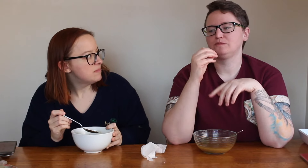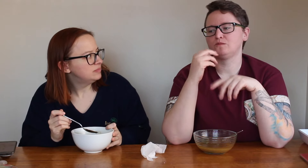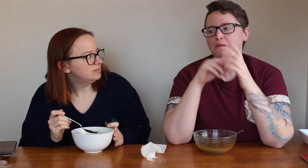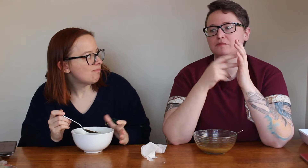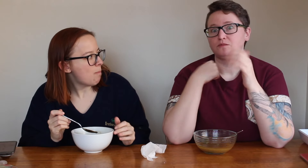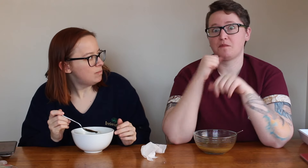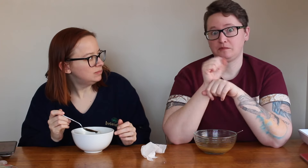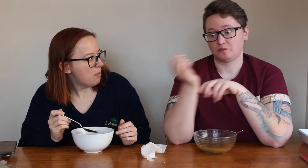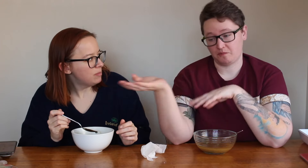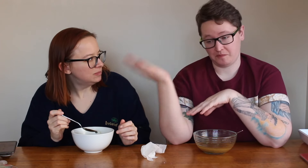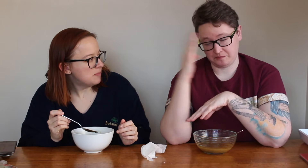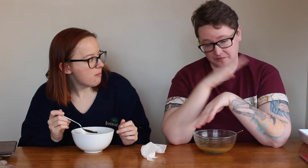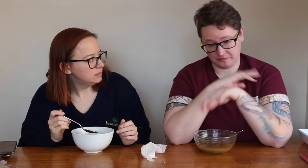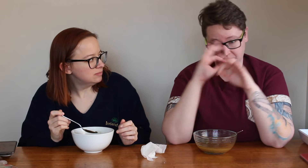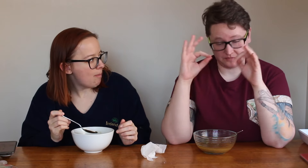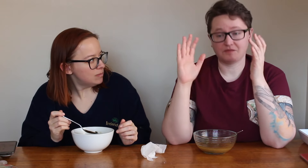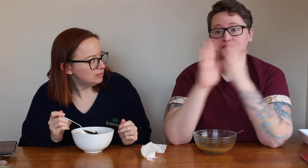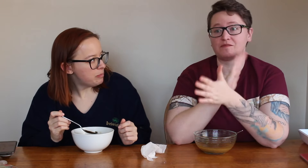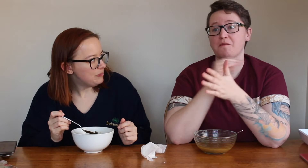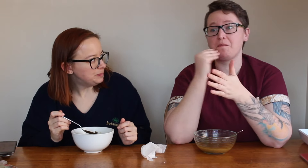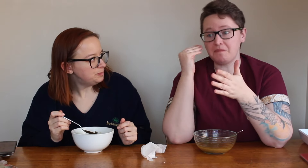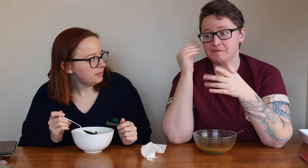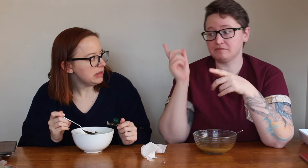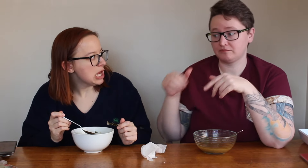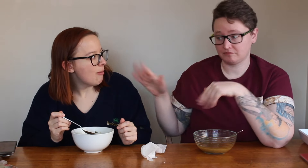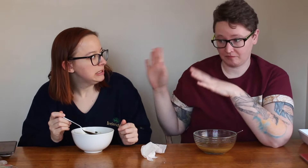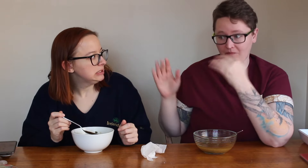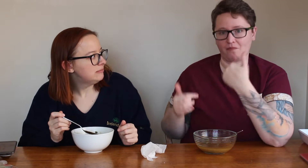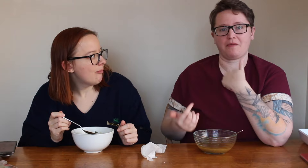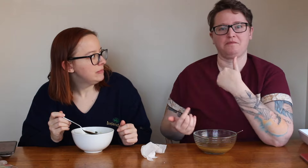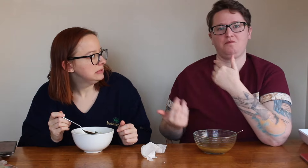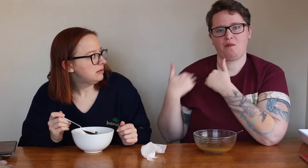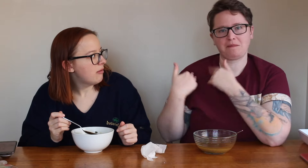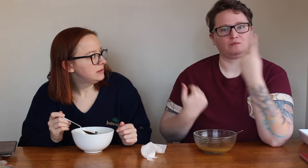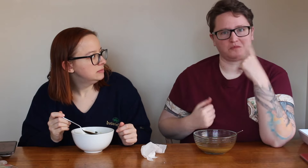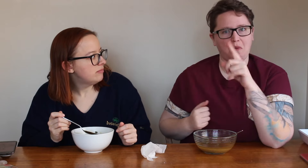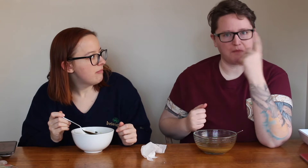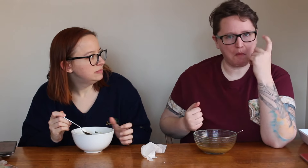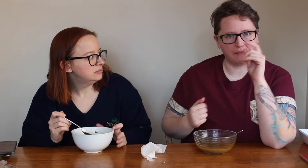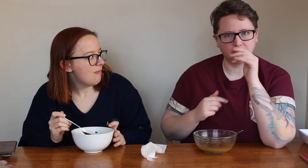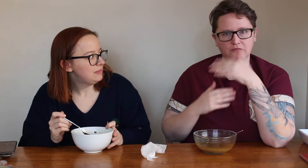Yeah, I think it's a challenge because Like you said, I work during the day. So I work all day and then